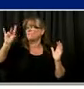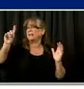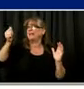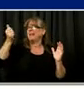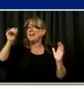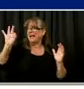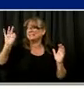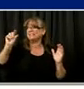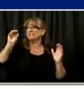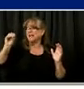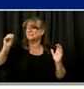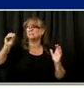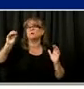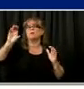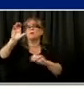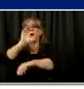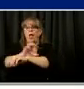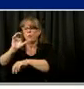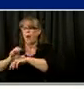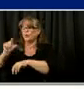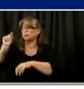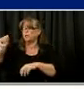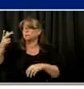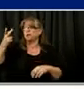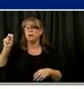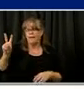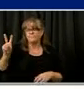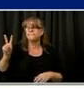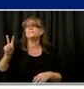be an inc there's an increase in in the general symptoms associated with covet because of the